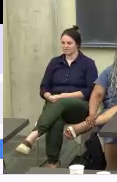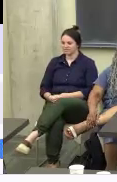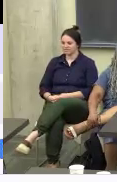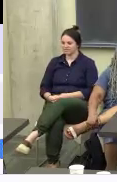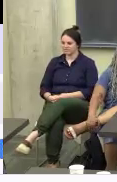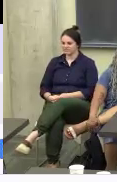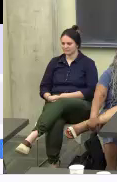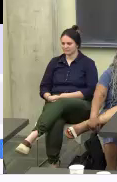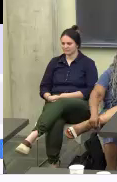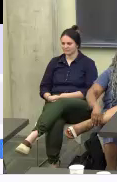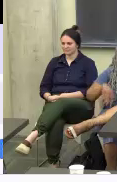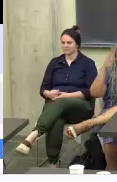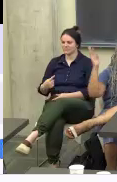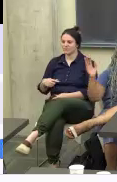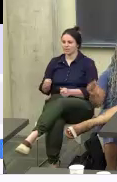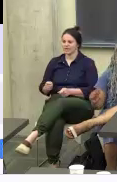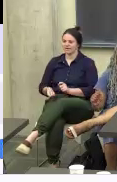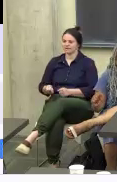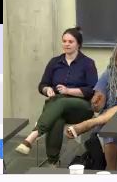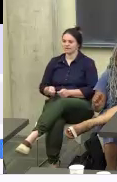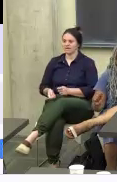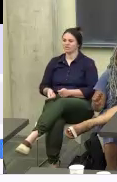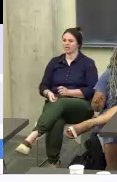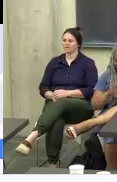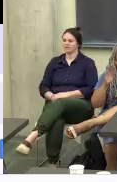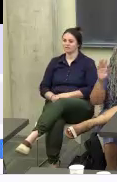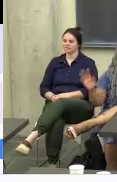What does that mean? If I work myself out of a job, what does